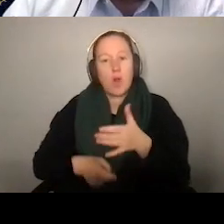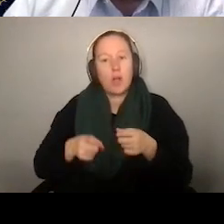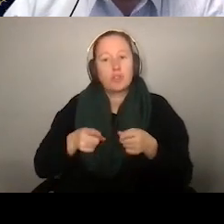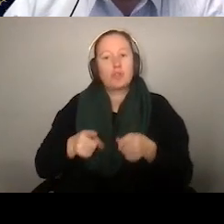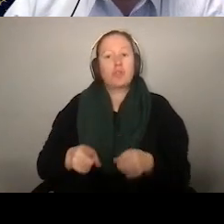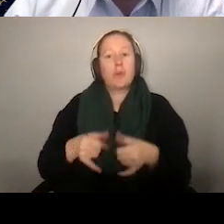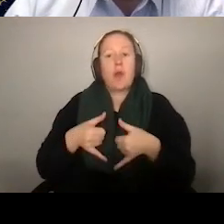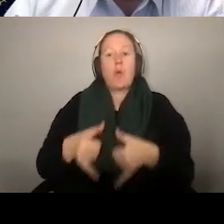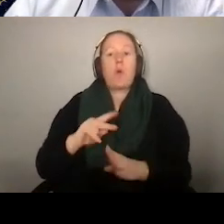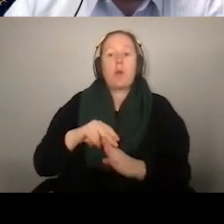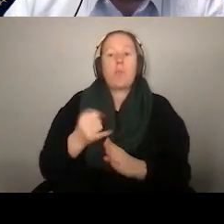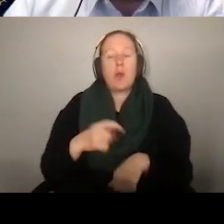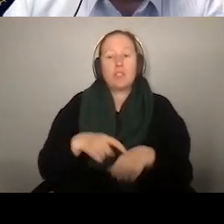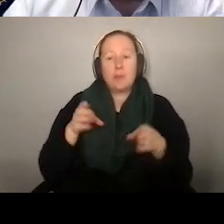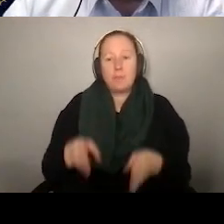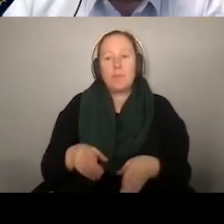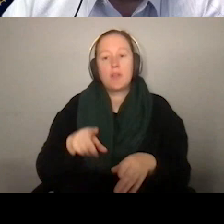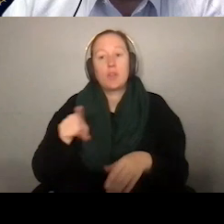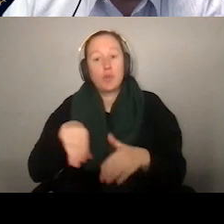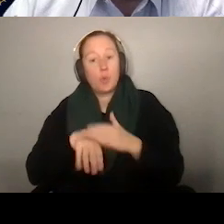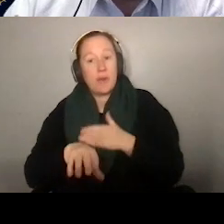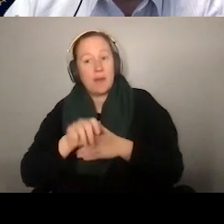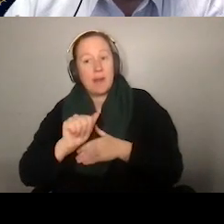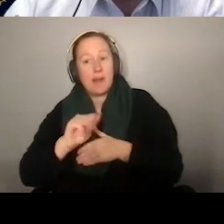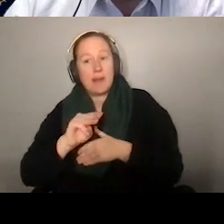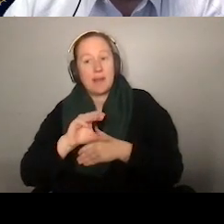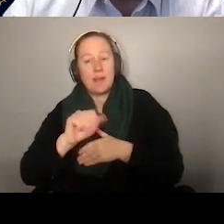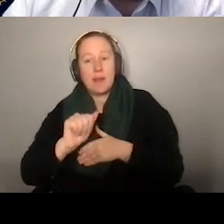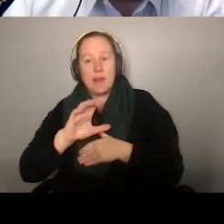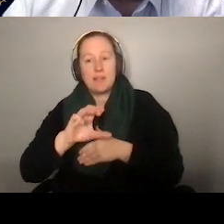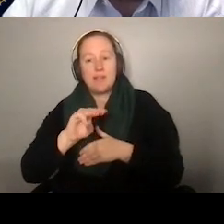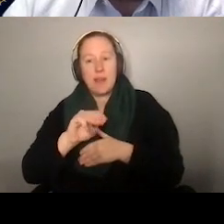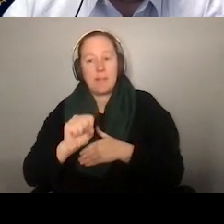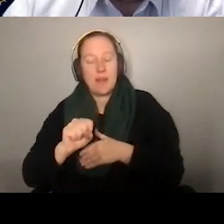However, after logging into ACMS, you find the award has been financially closed.